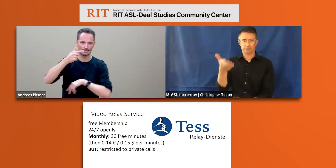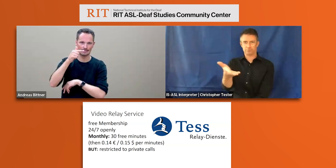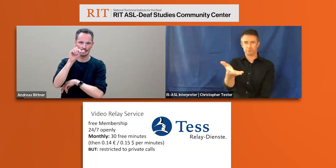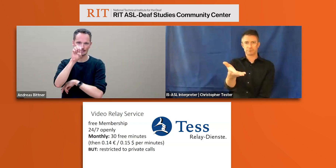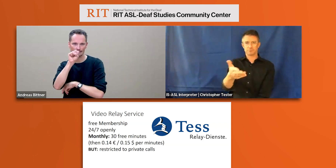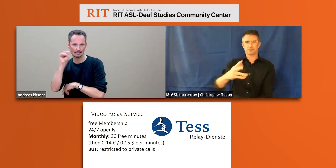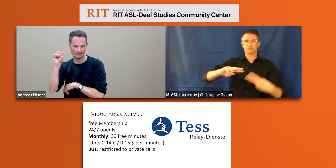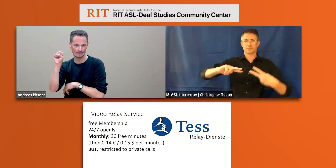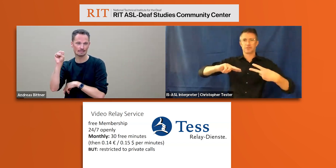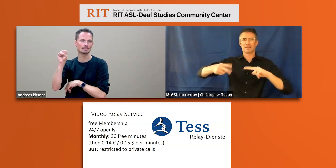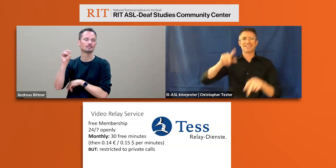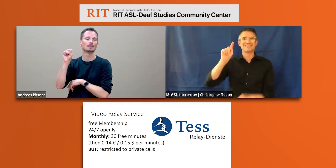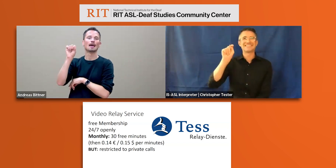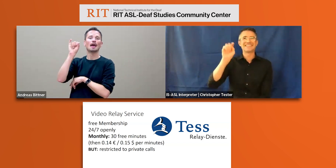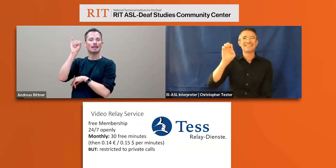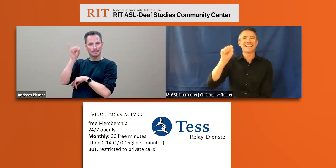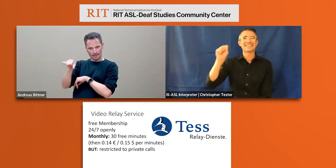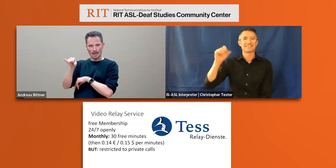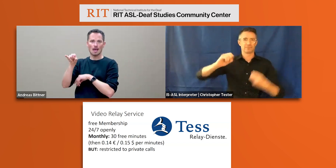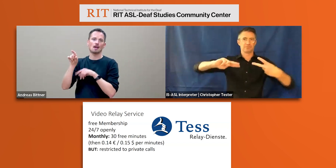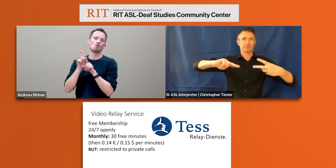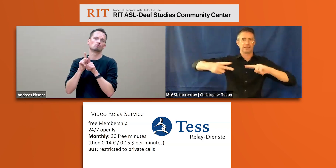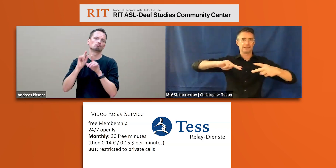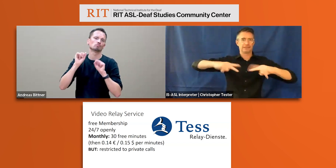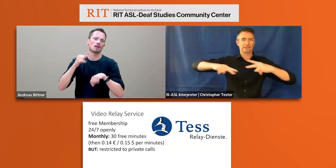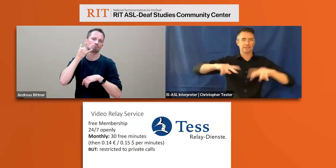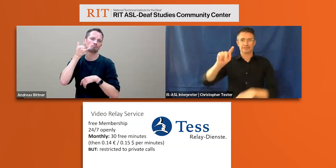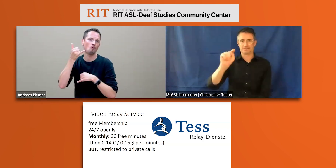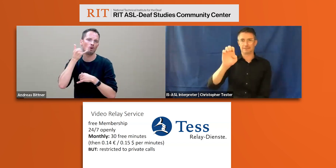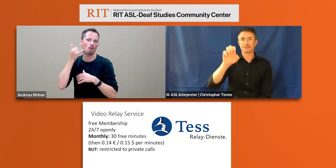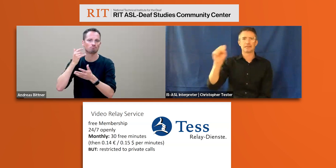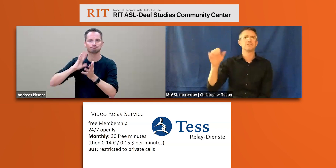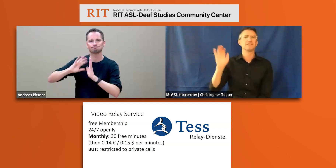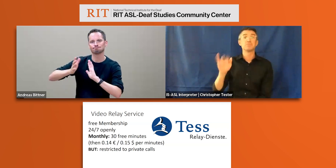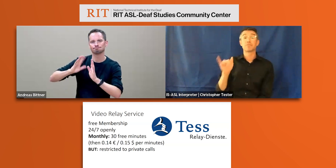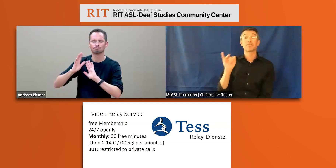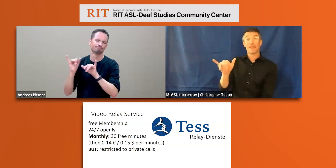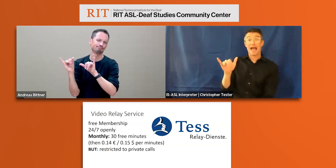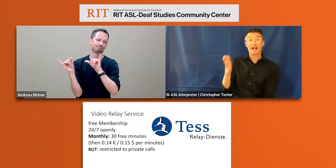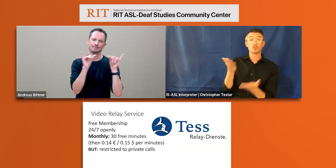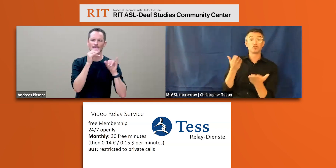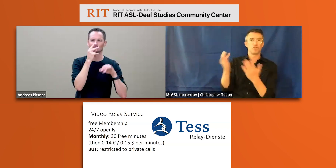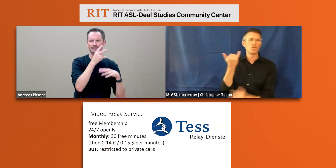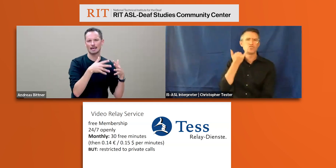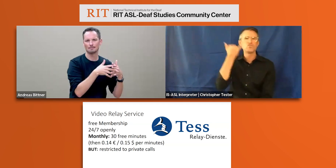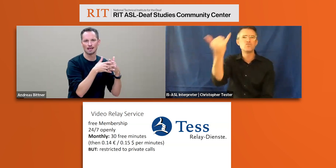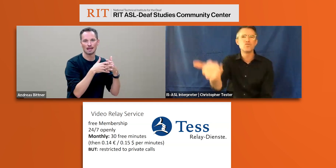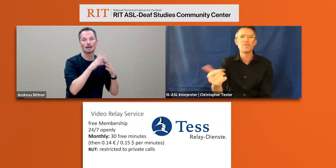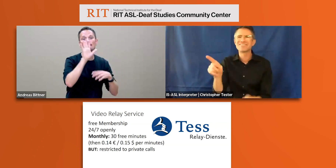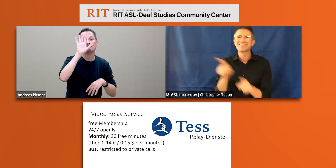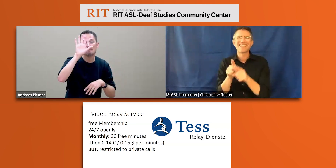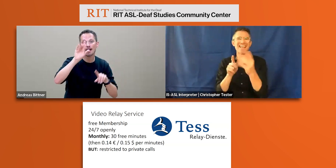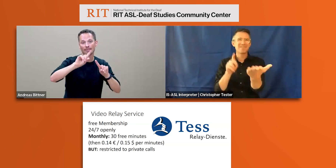And one of those examples is VRS, that you see on the screen here. It's called Tess.